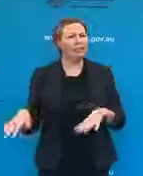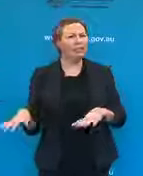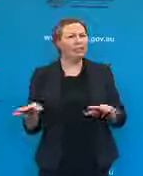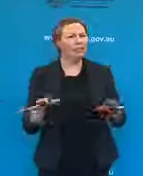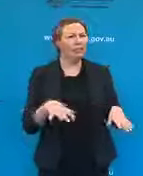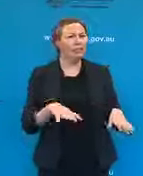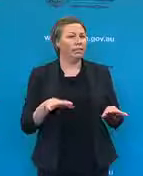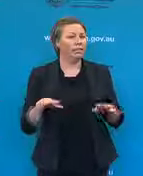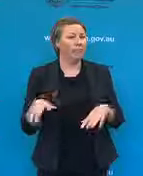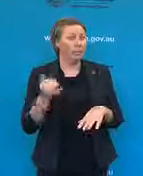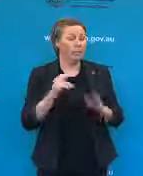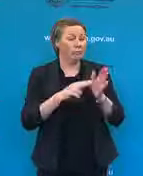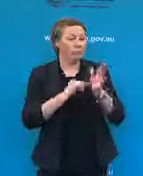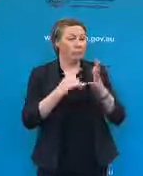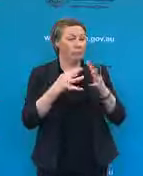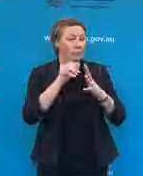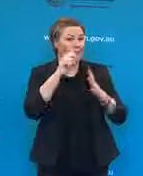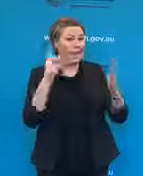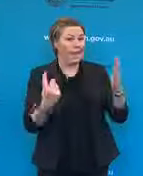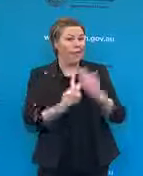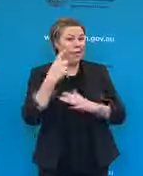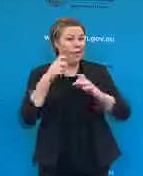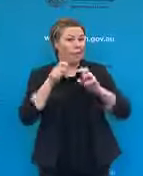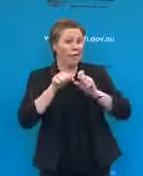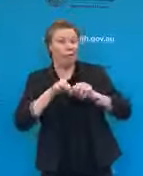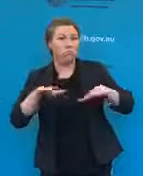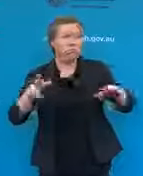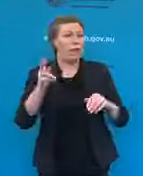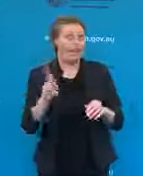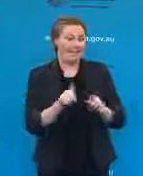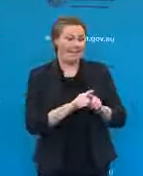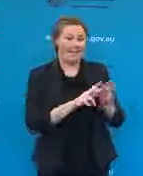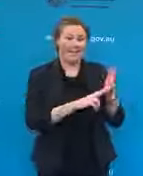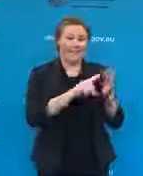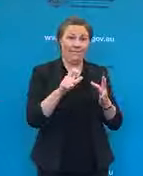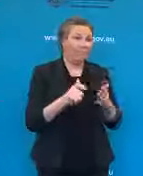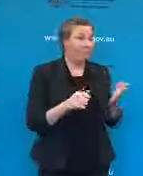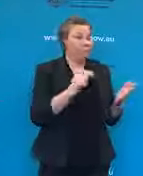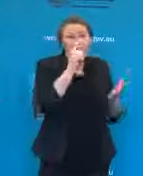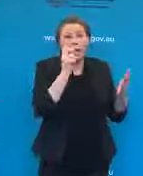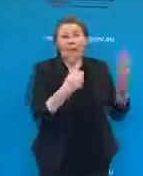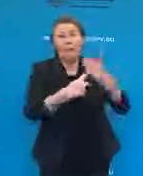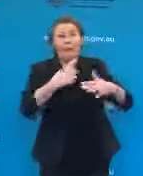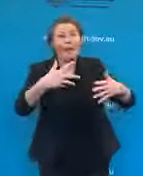could see a similar outbreak? Well, it's always possible in any state, in New South Wales has always been very